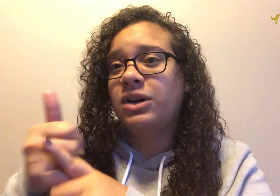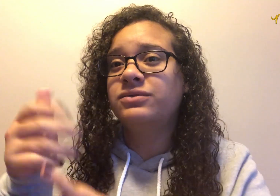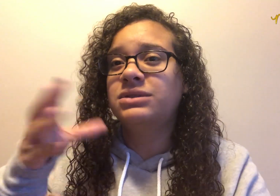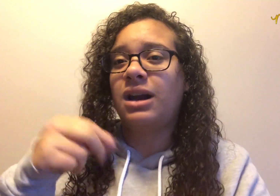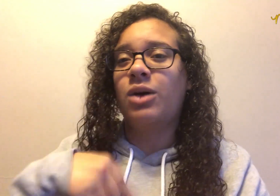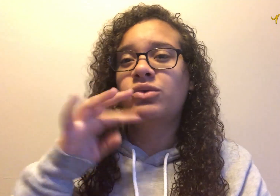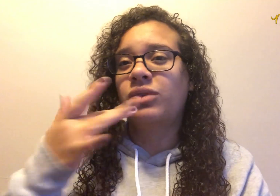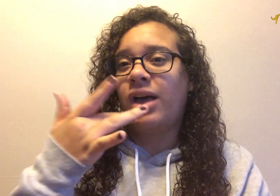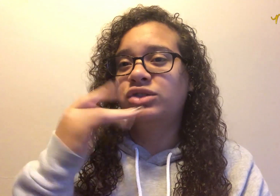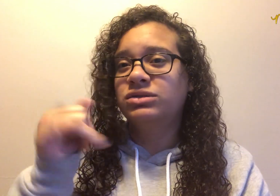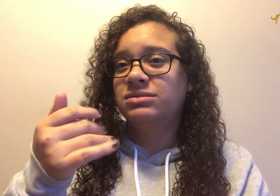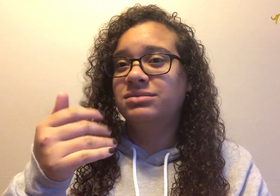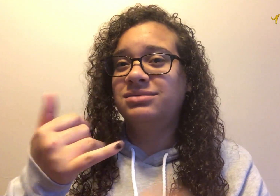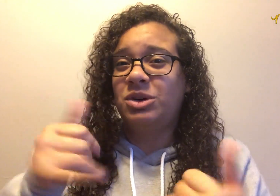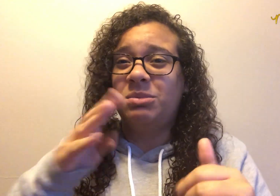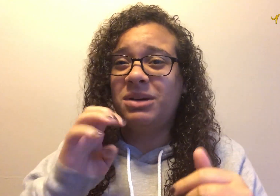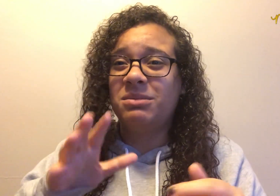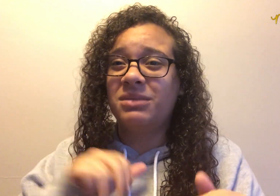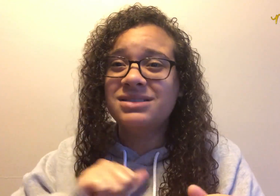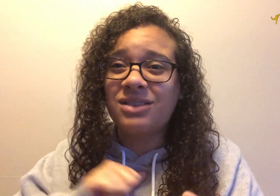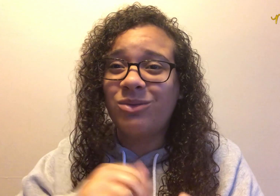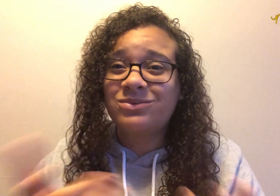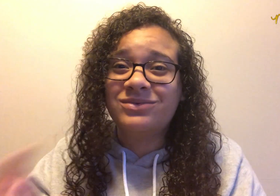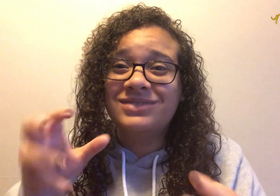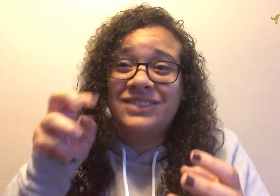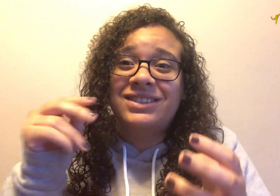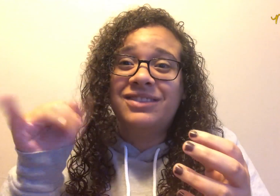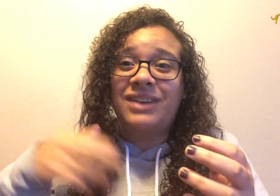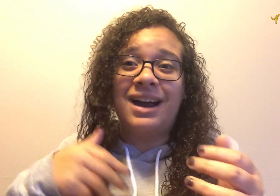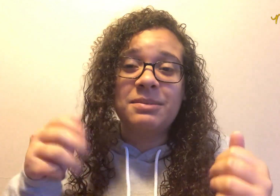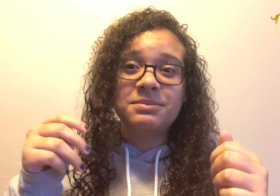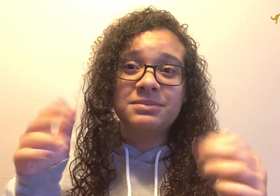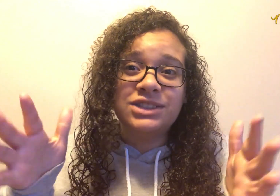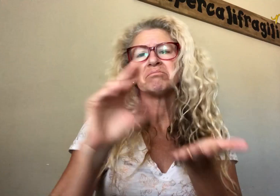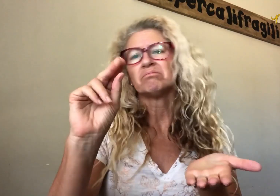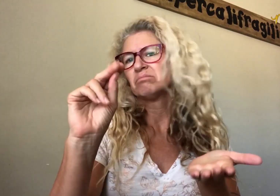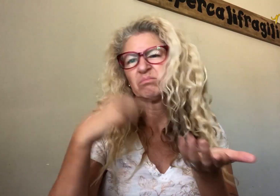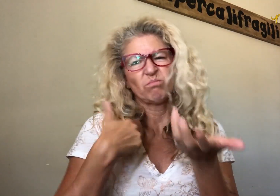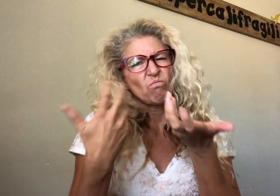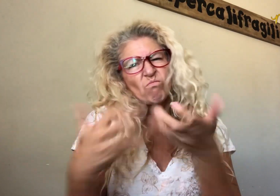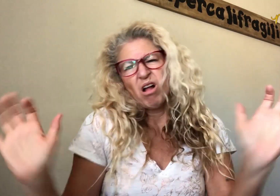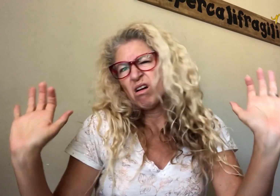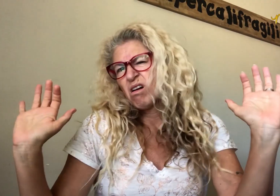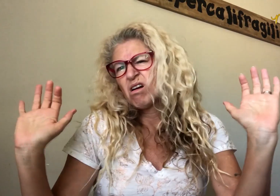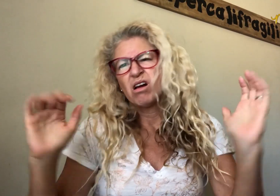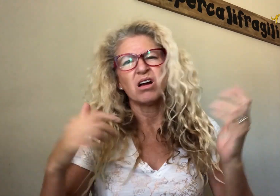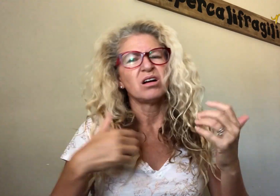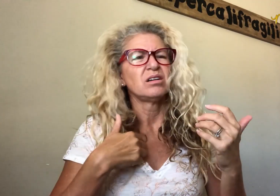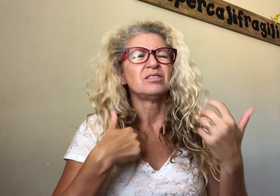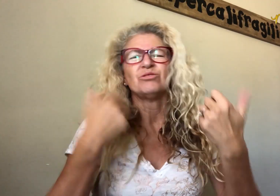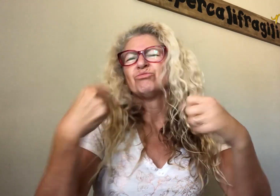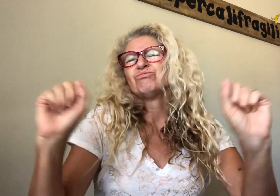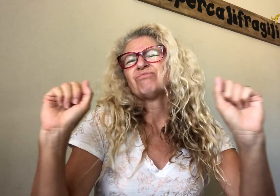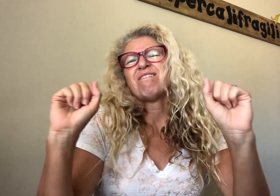And I prefer to feel like myself, anxiety and all. No, that really isn't for me.